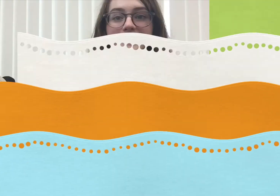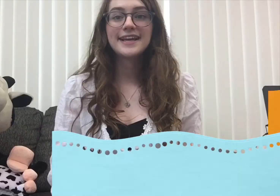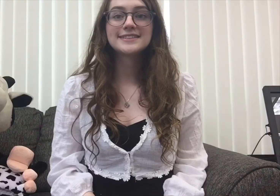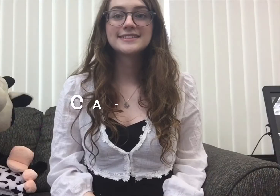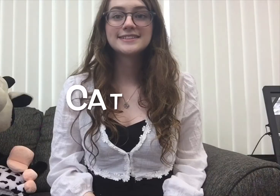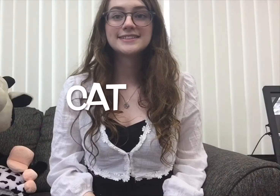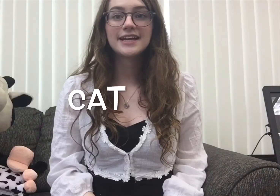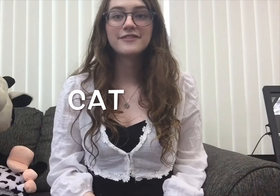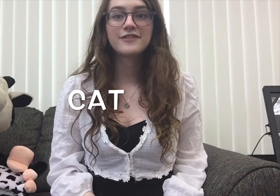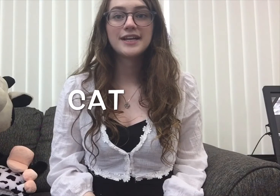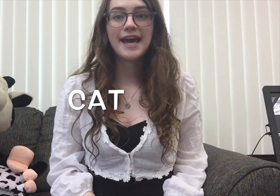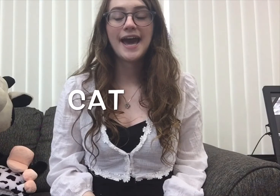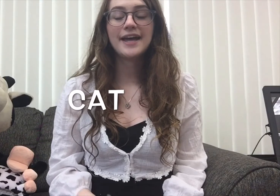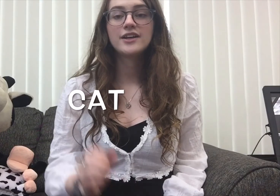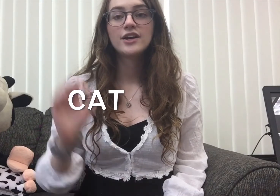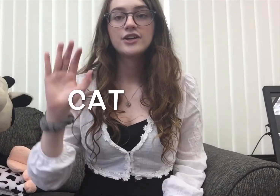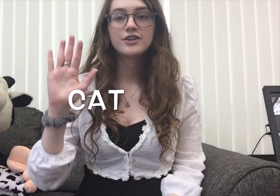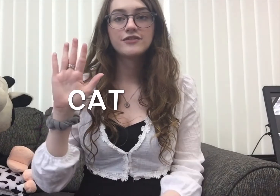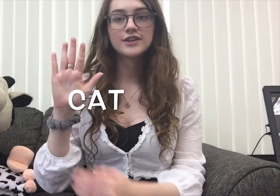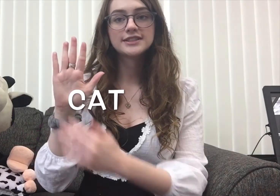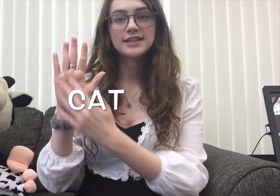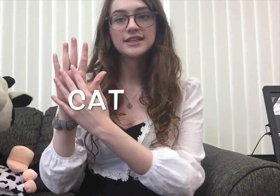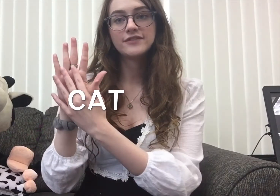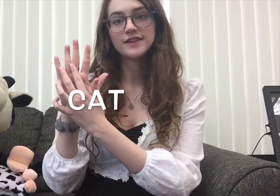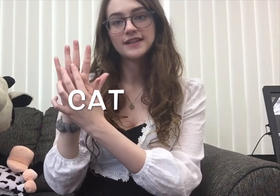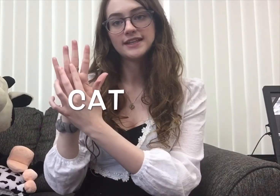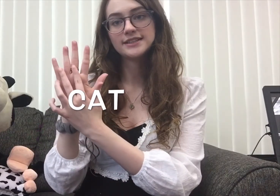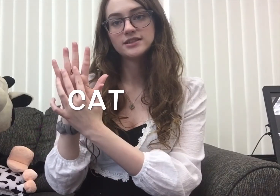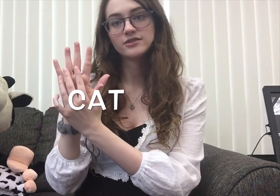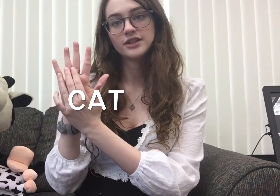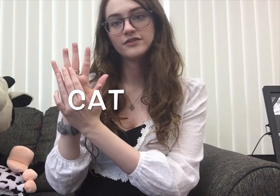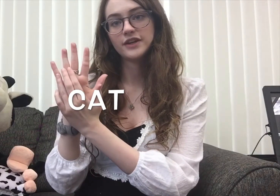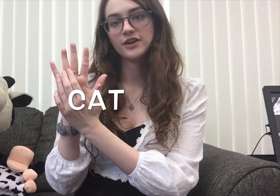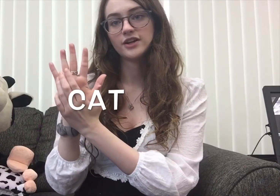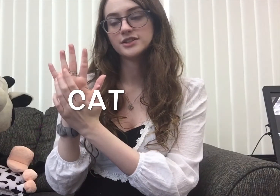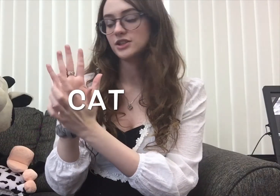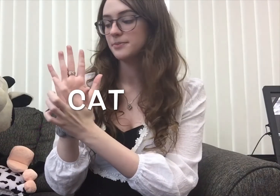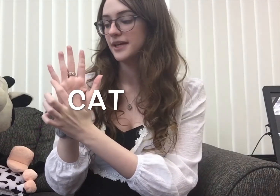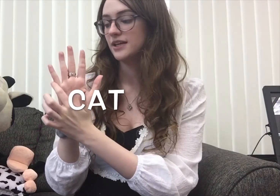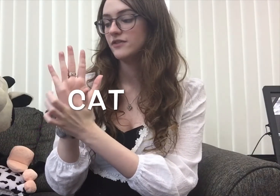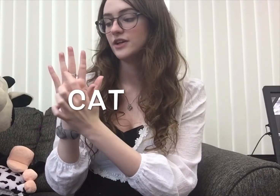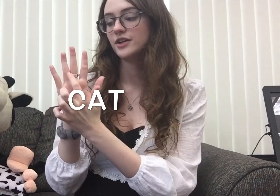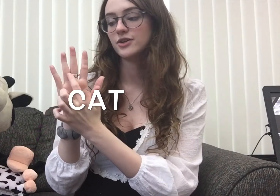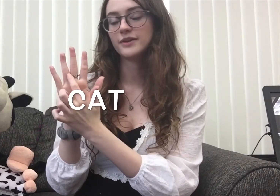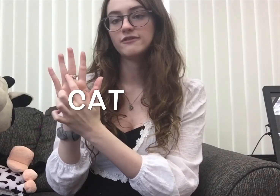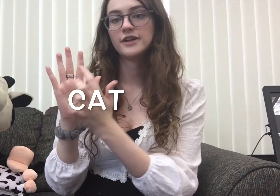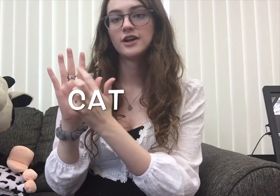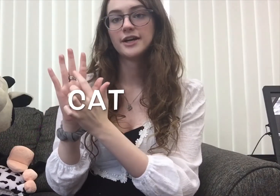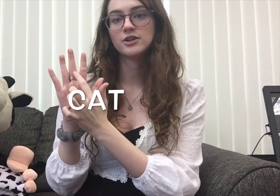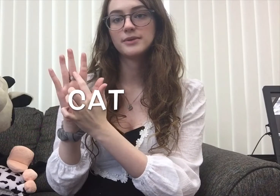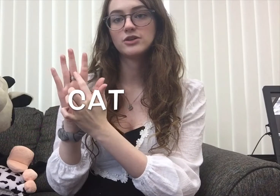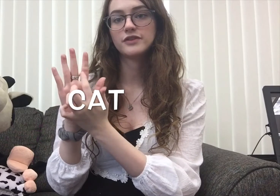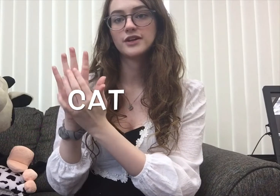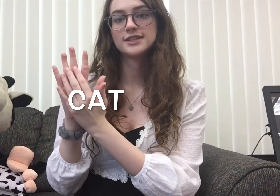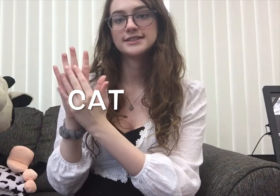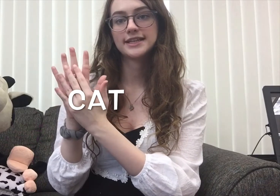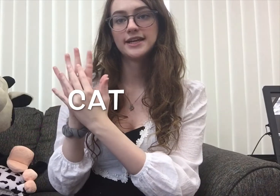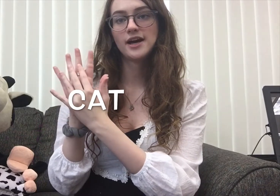Next is the sign for cat. You're first gonna leave these three fingers, your pinky finger, your ring finger, and your middle finger sticking up.